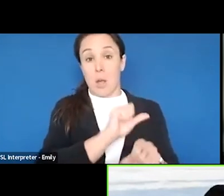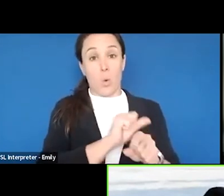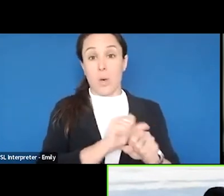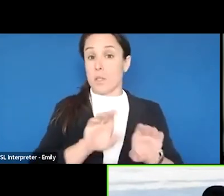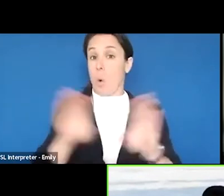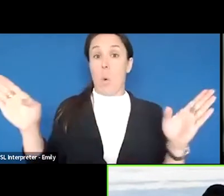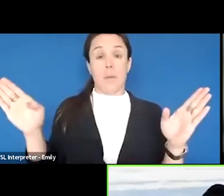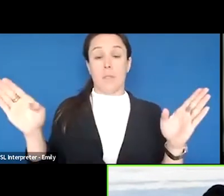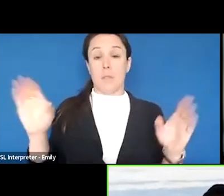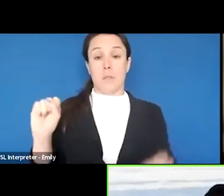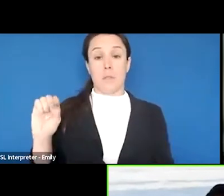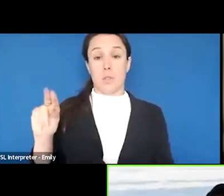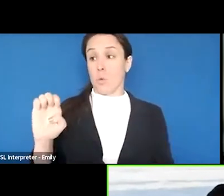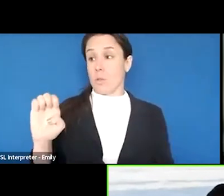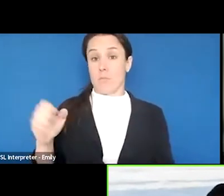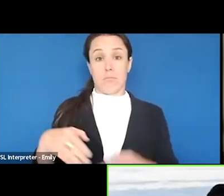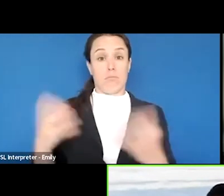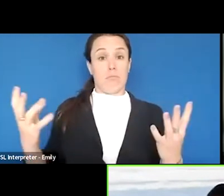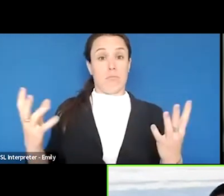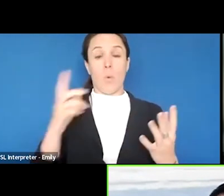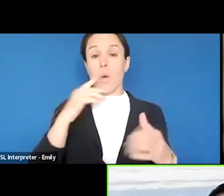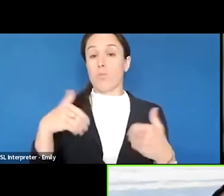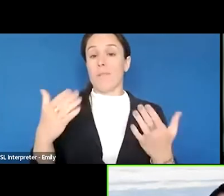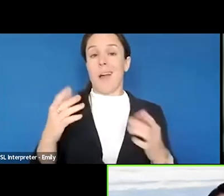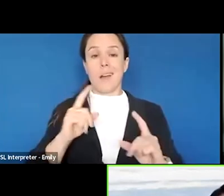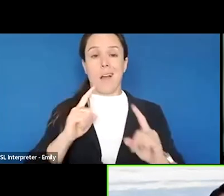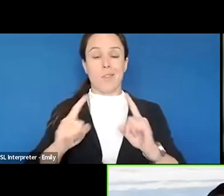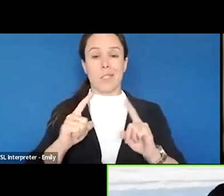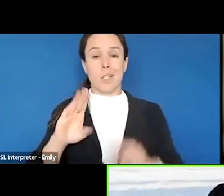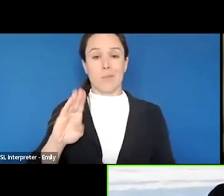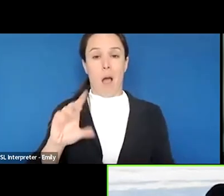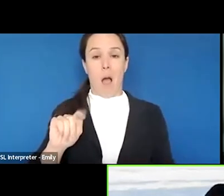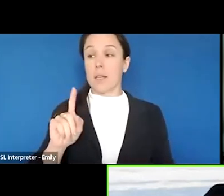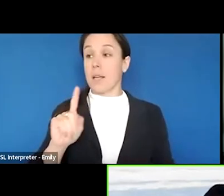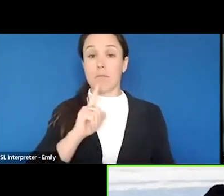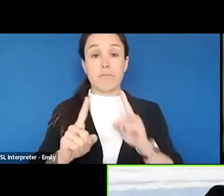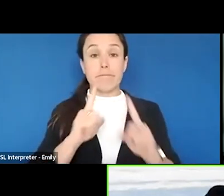We're going to put out a conversational bot that allows you to talk about information in wikidata.